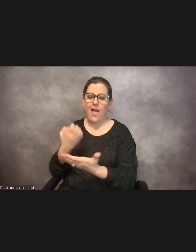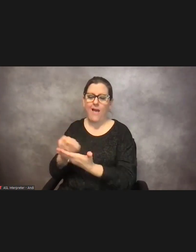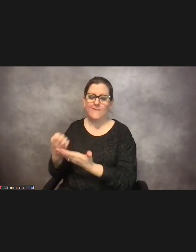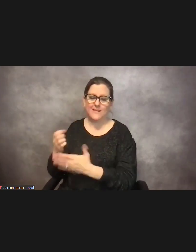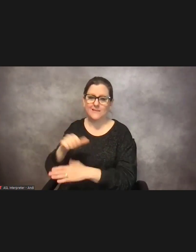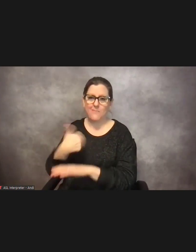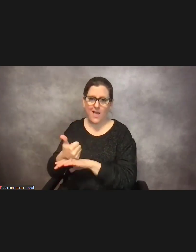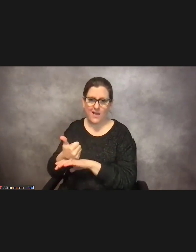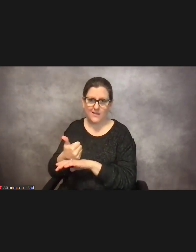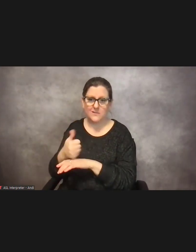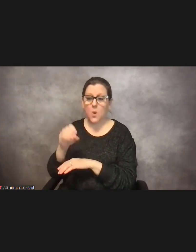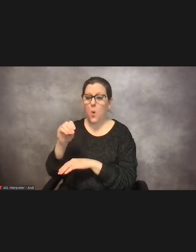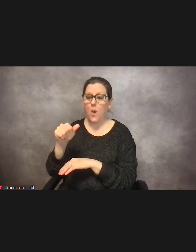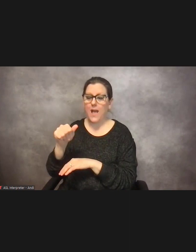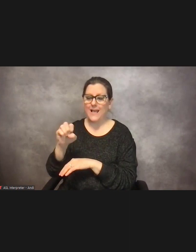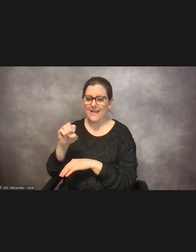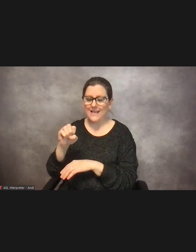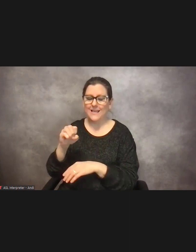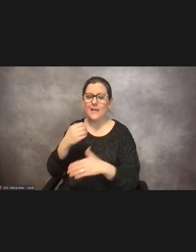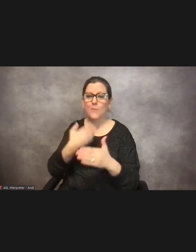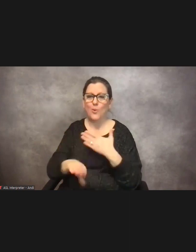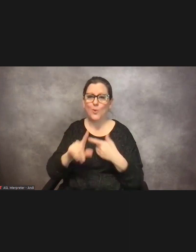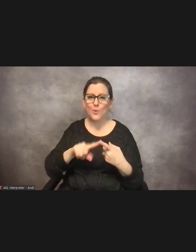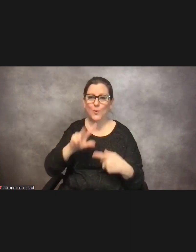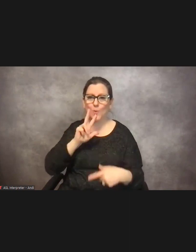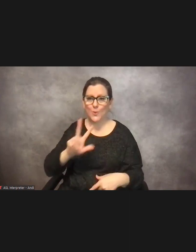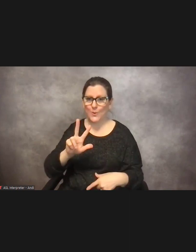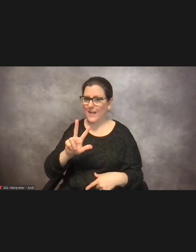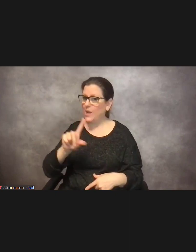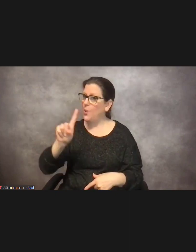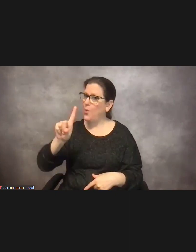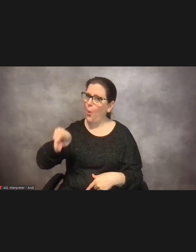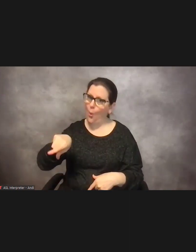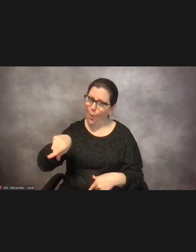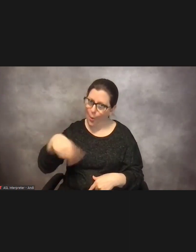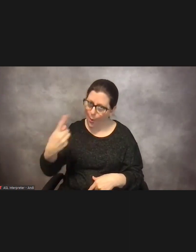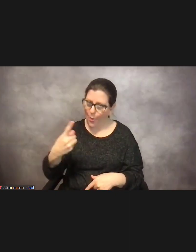OAE screening for birth to 3 year olds is the only